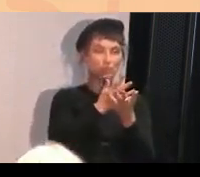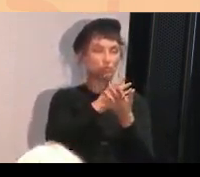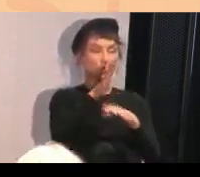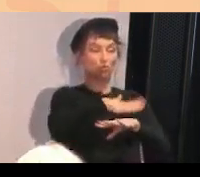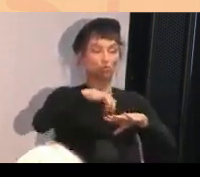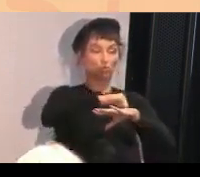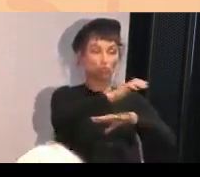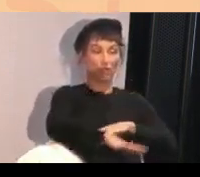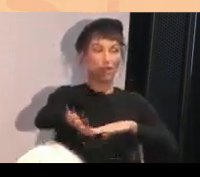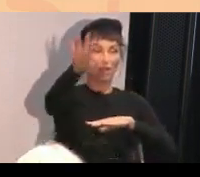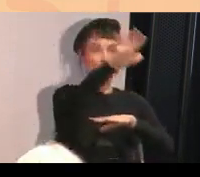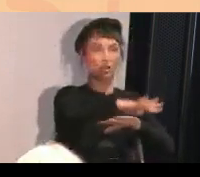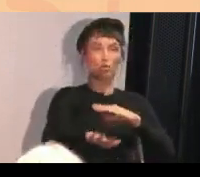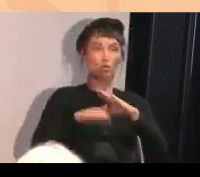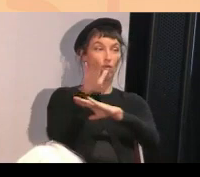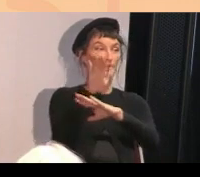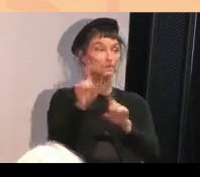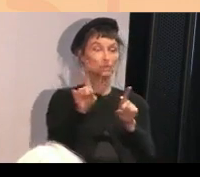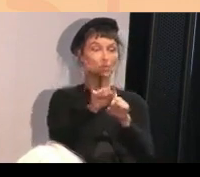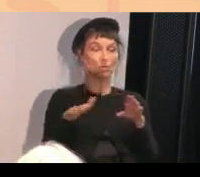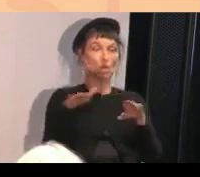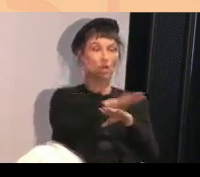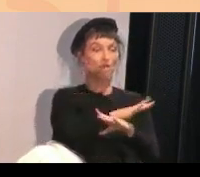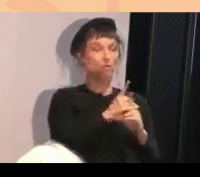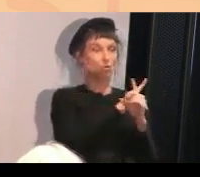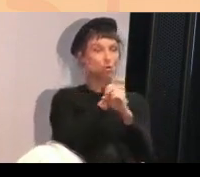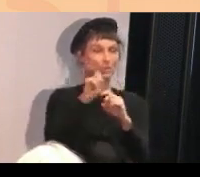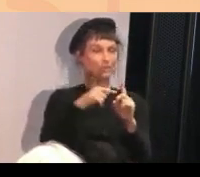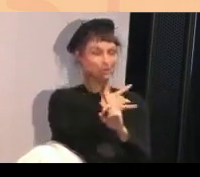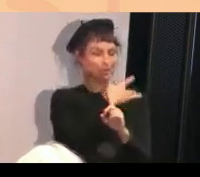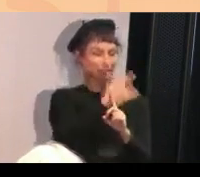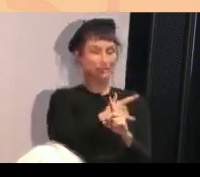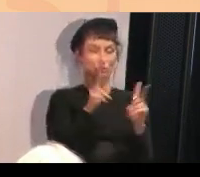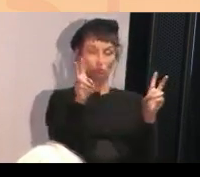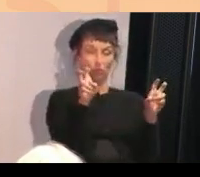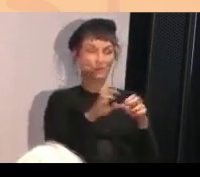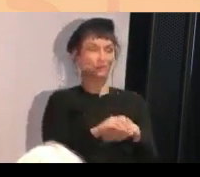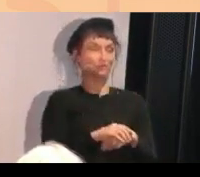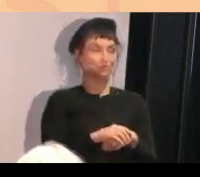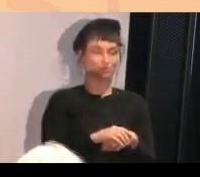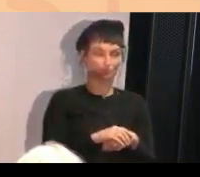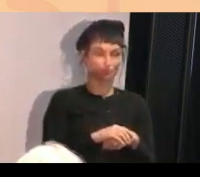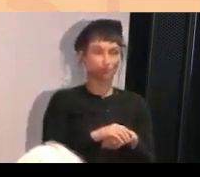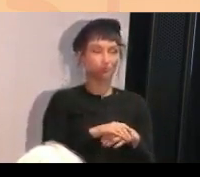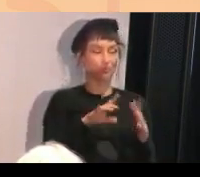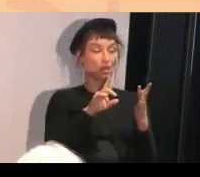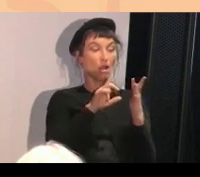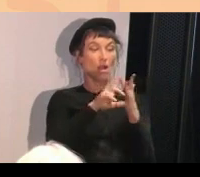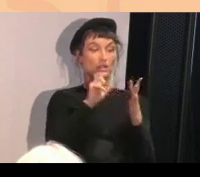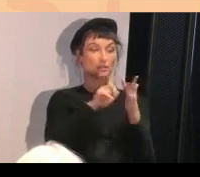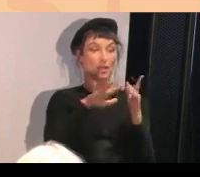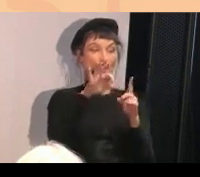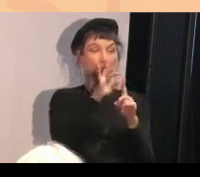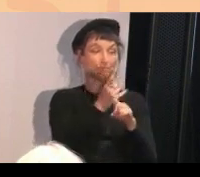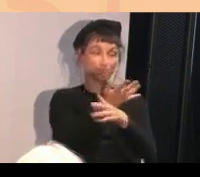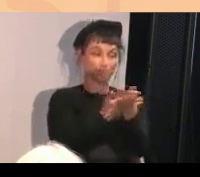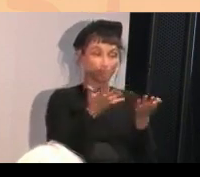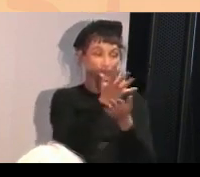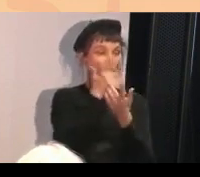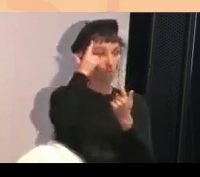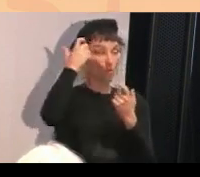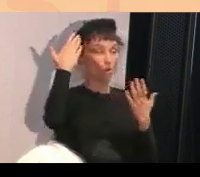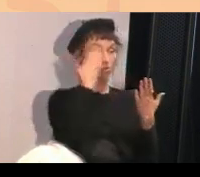that cover complex and sensitive terrain within the ICIP discussion proposals such as a National